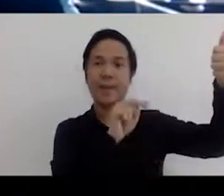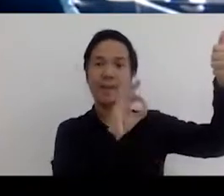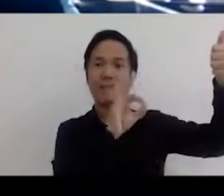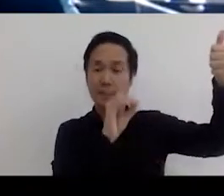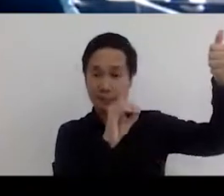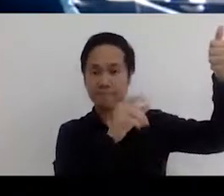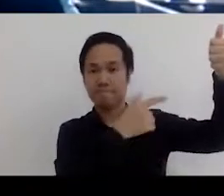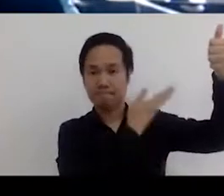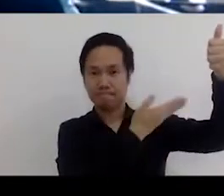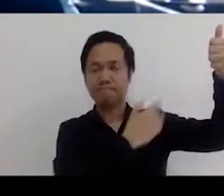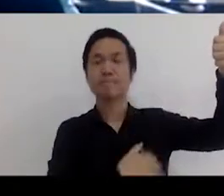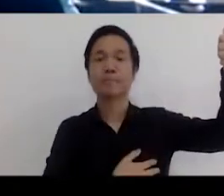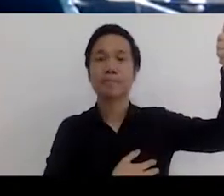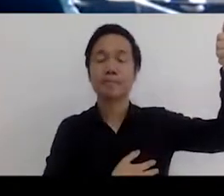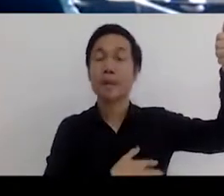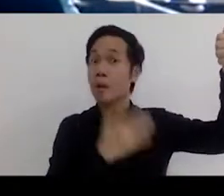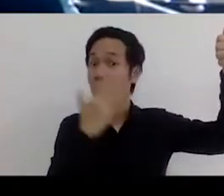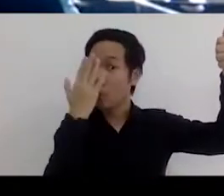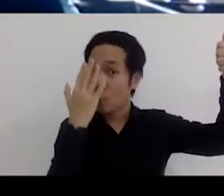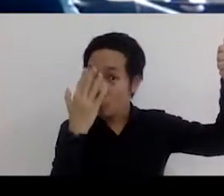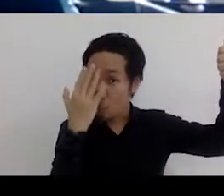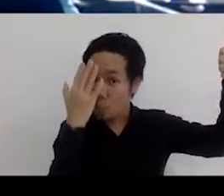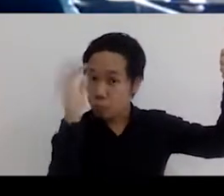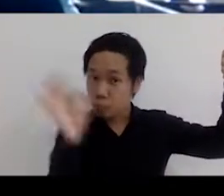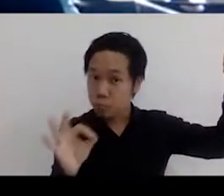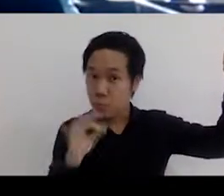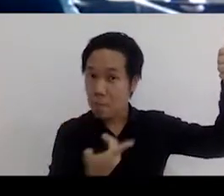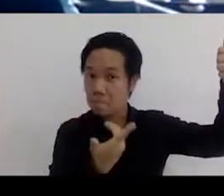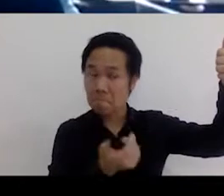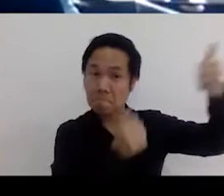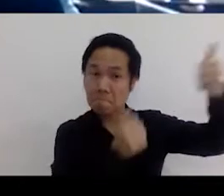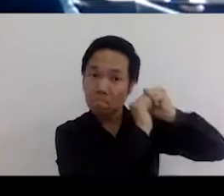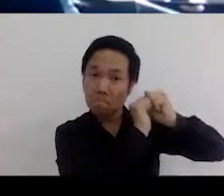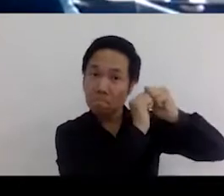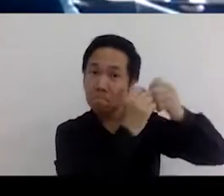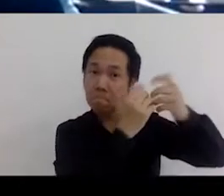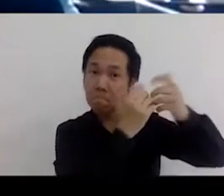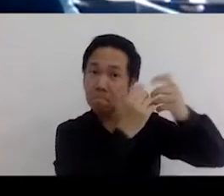in addition to the discrimination that can exist against people with disability,